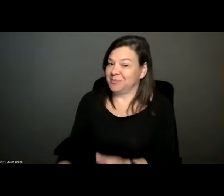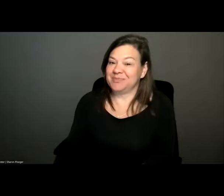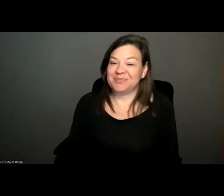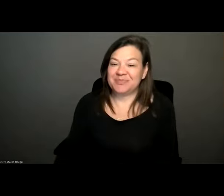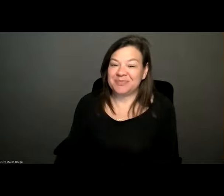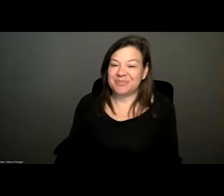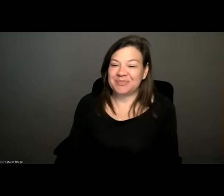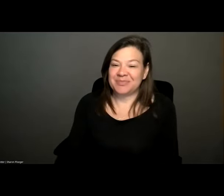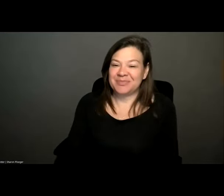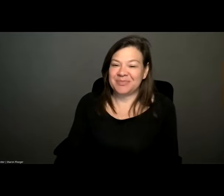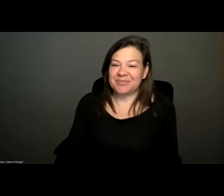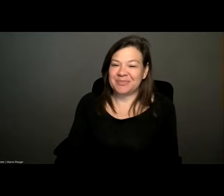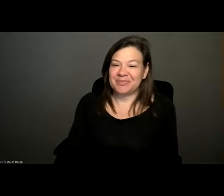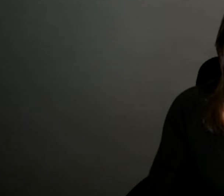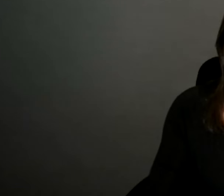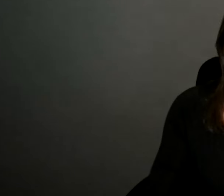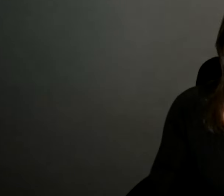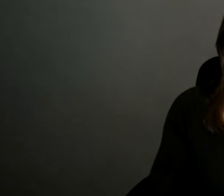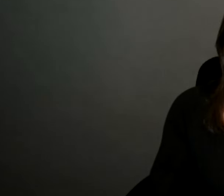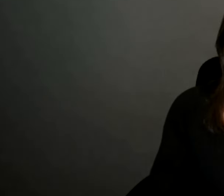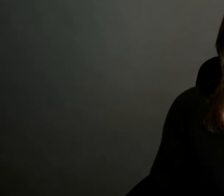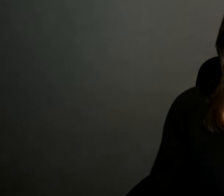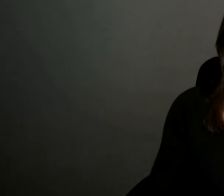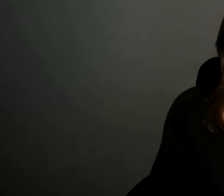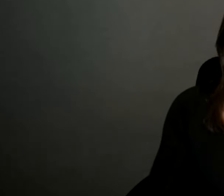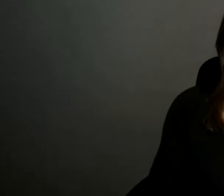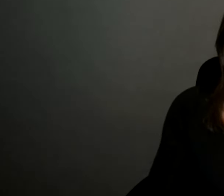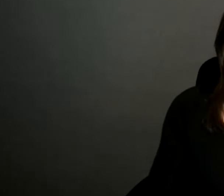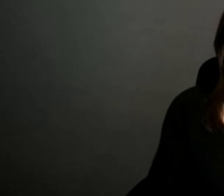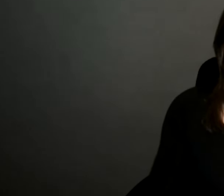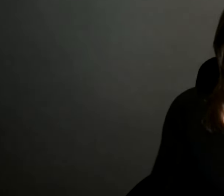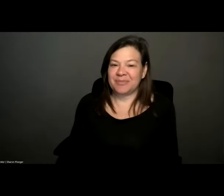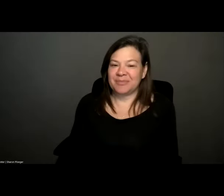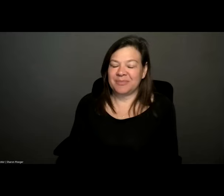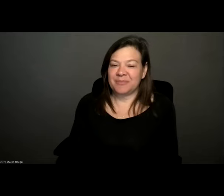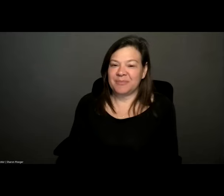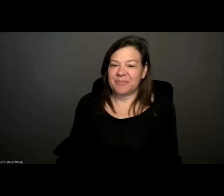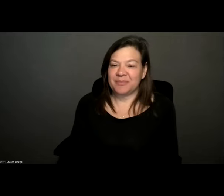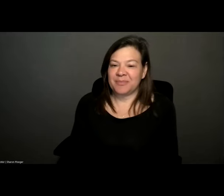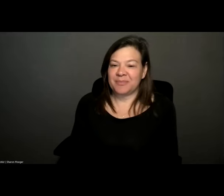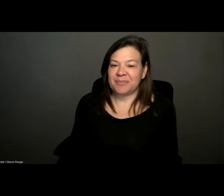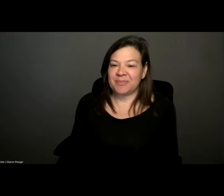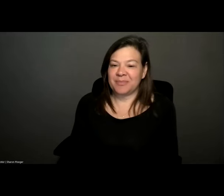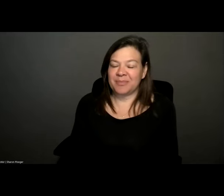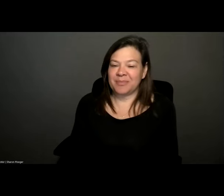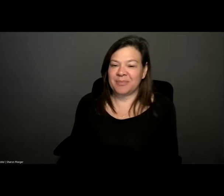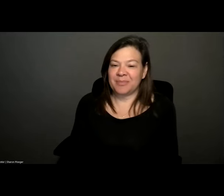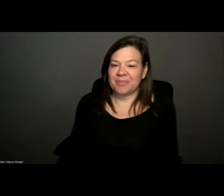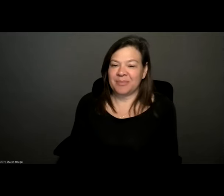Wonderful. Thank you for kind of bringing so much nuance to that. It's good to acknowledge that it isn't just,